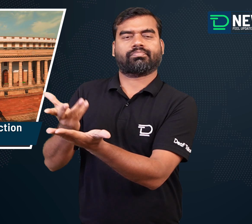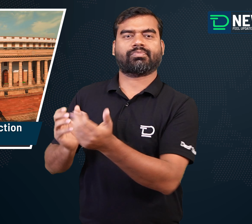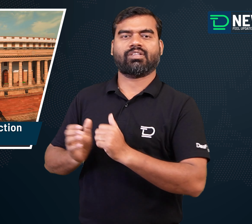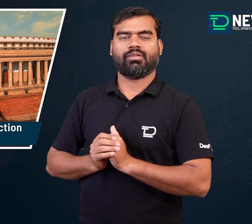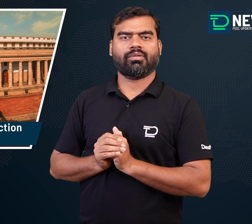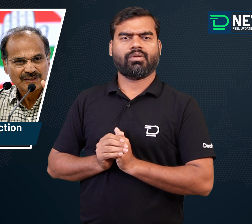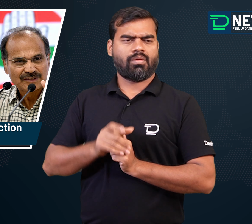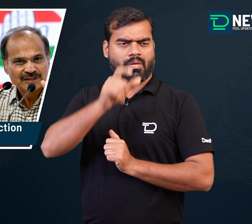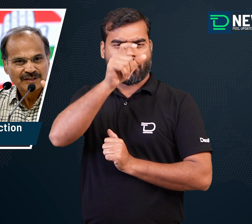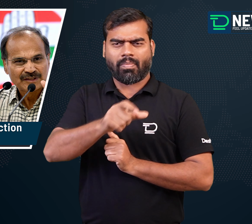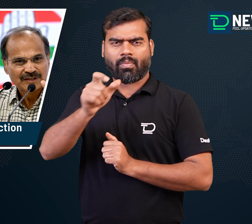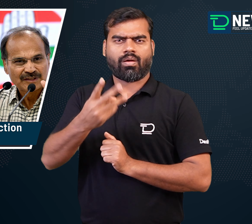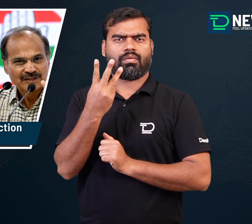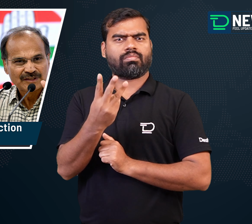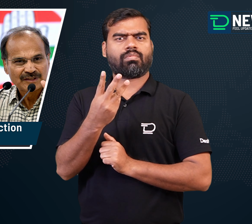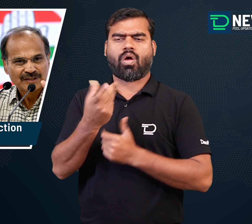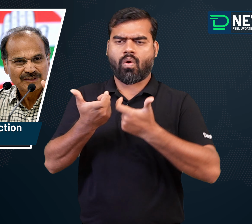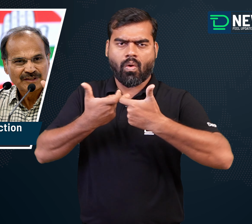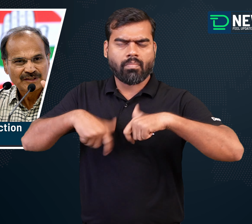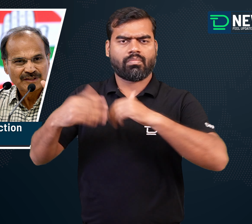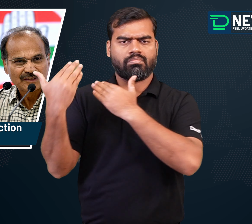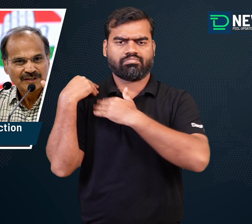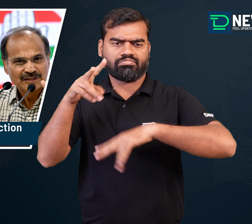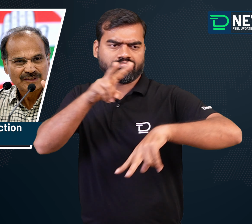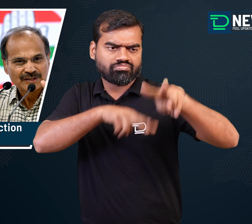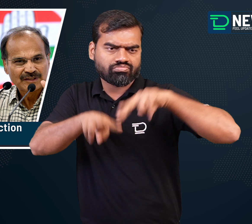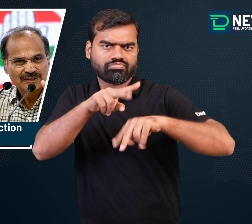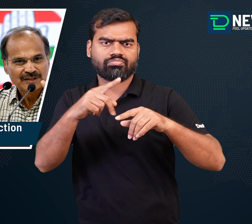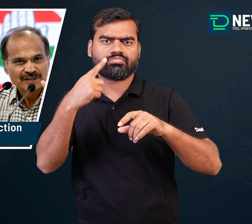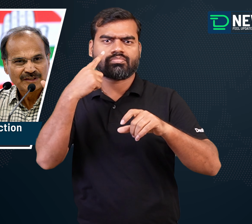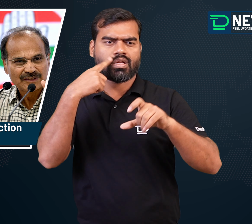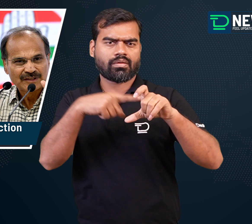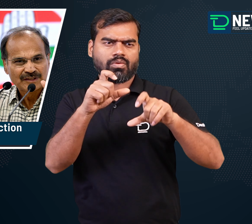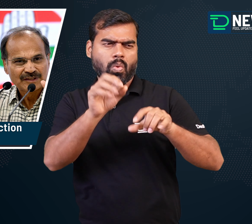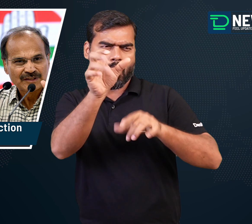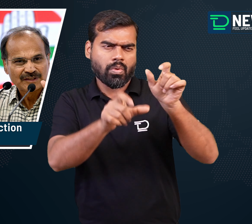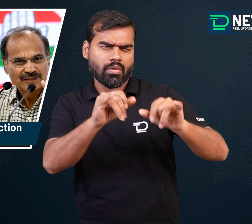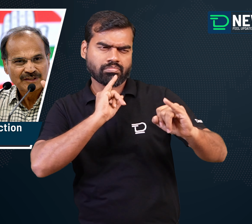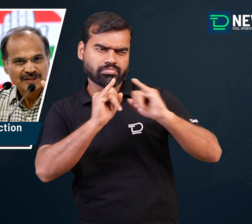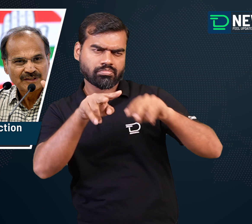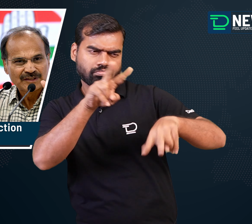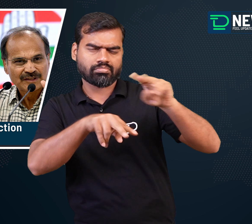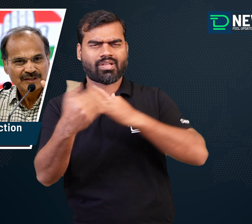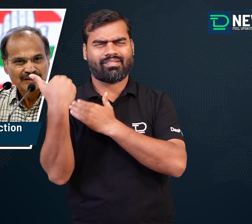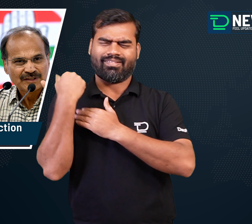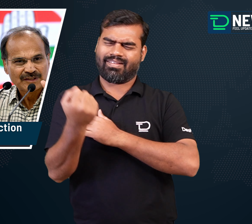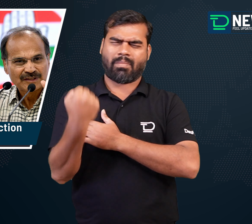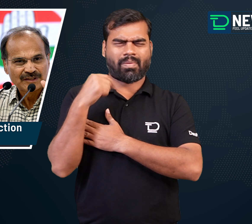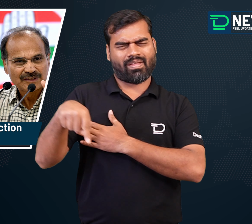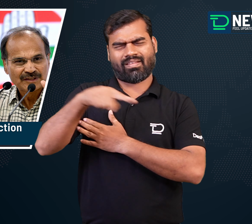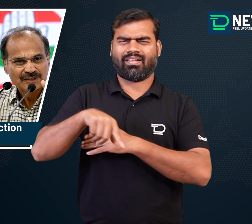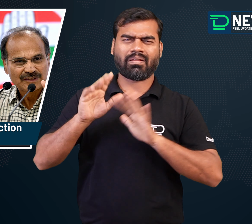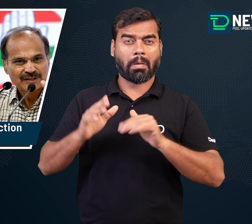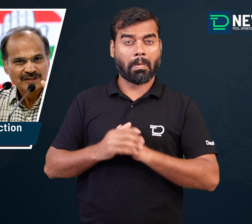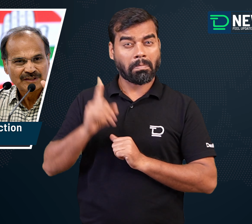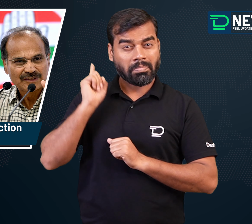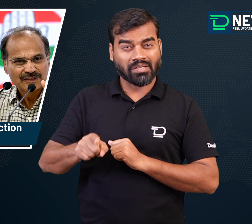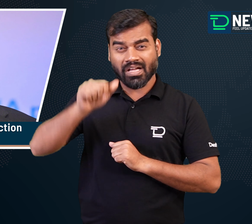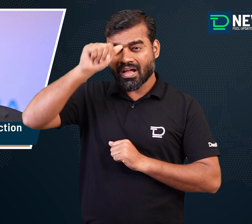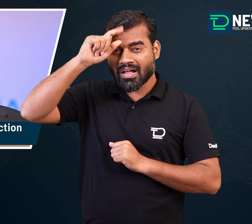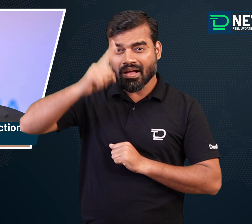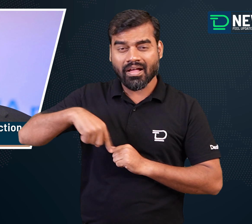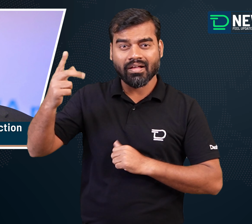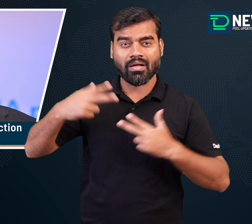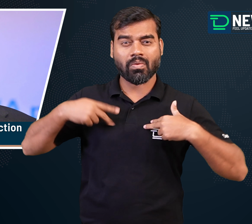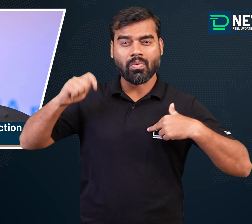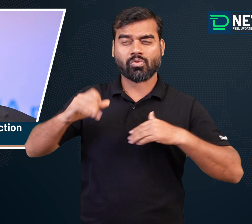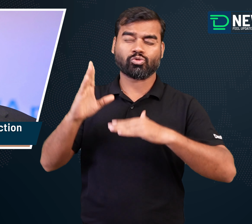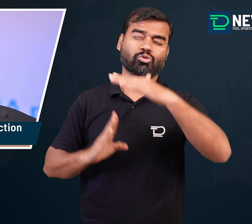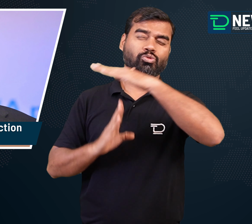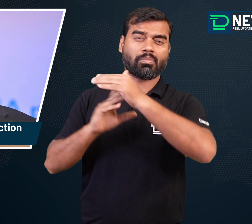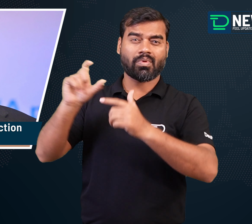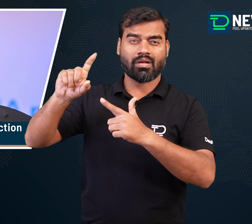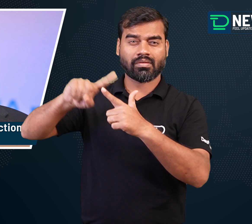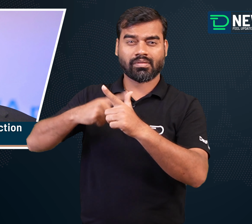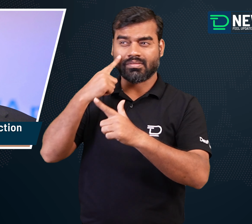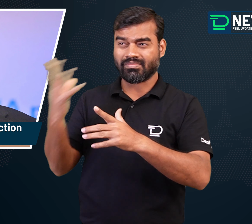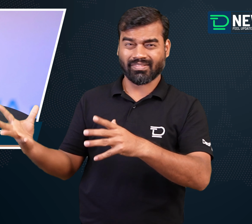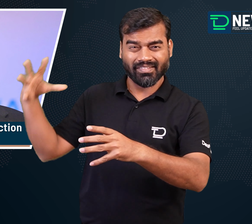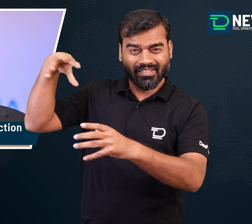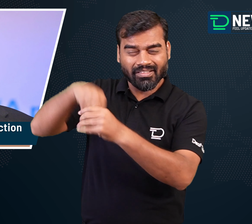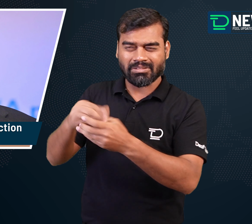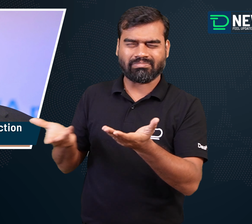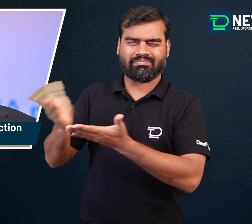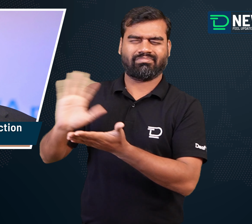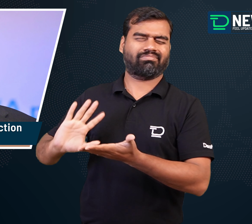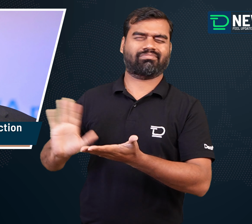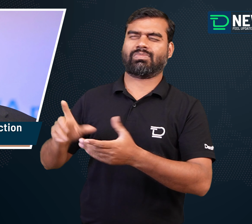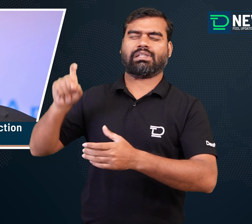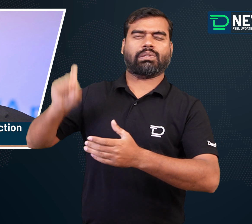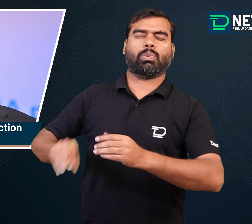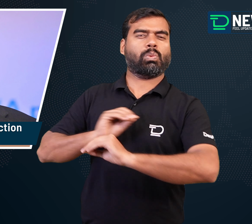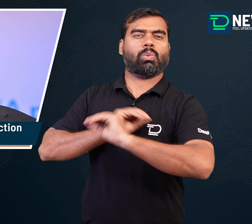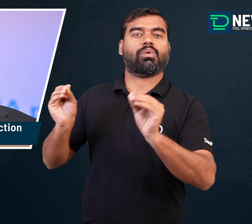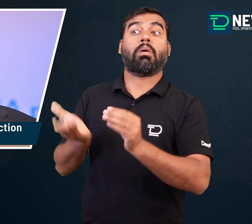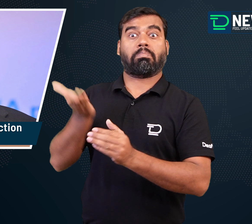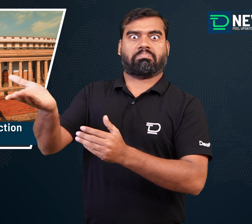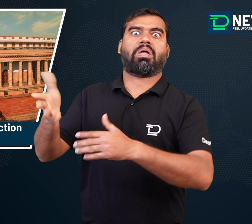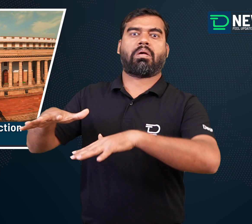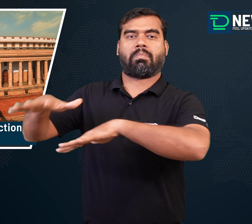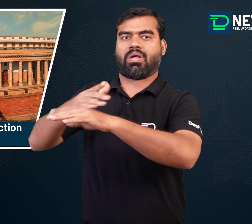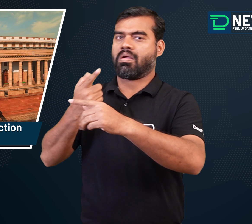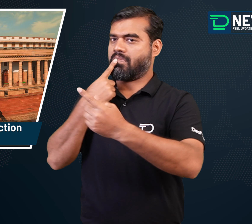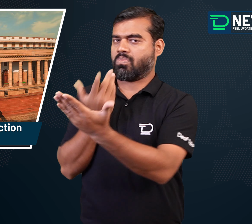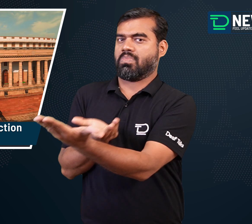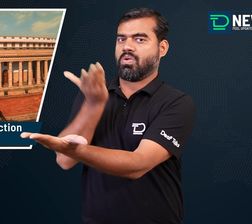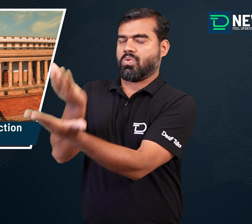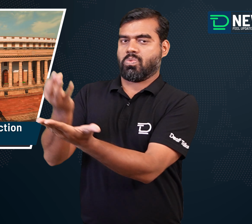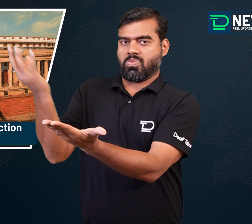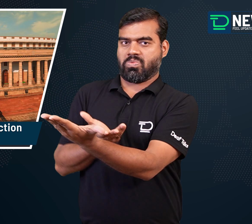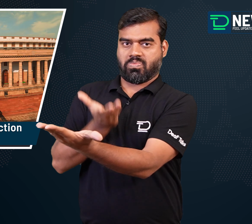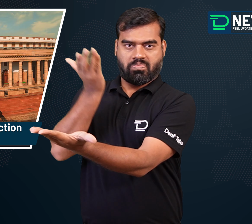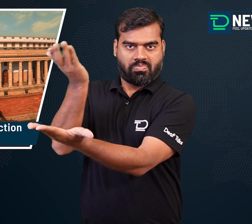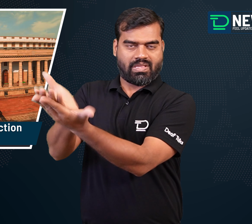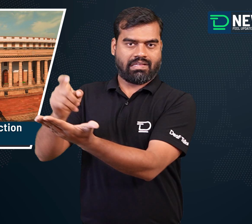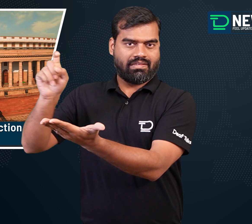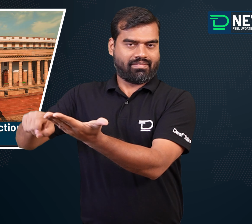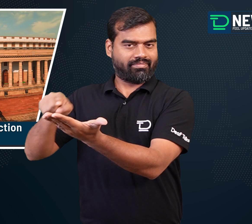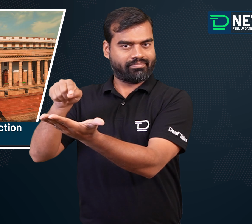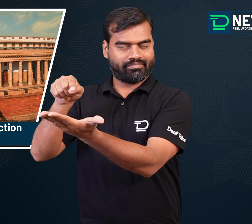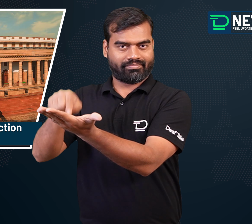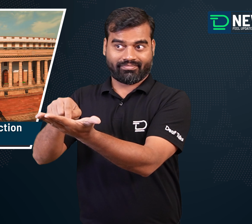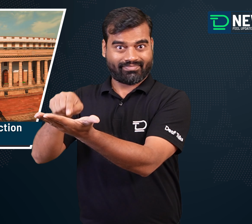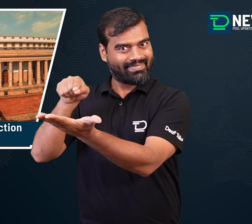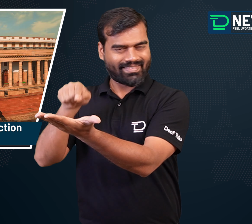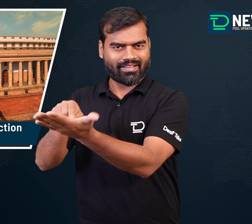there was no need to add chief justice to this council.